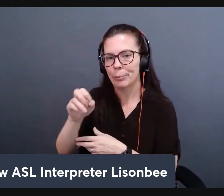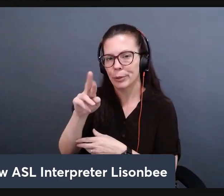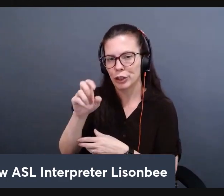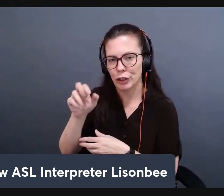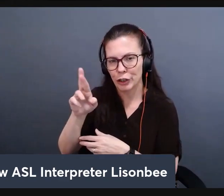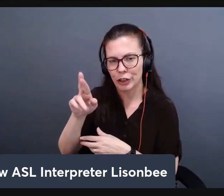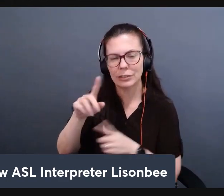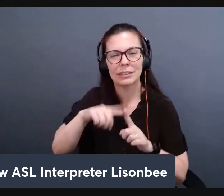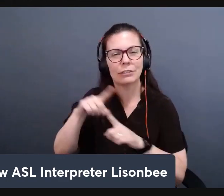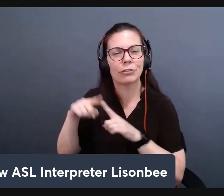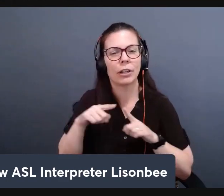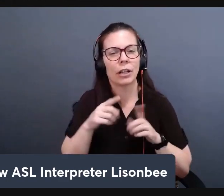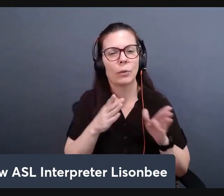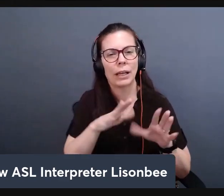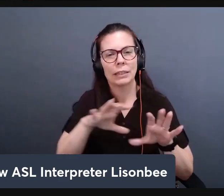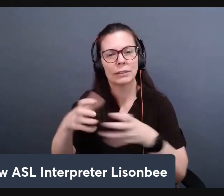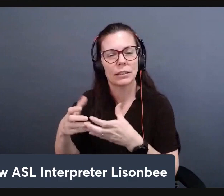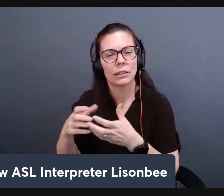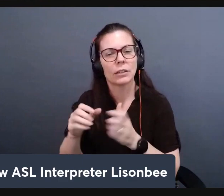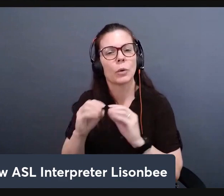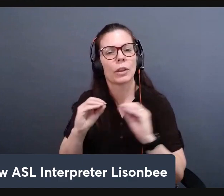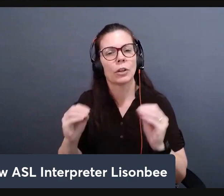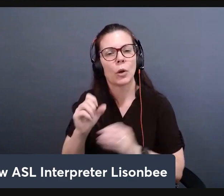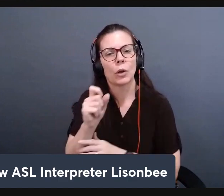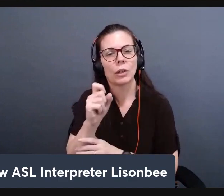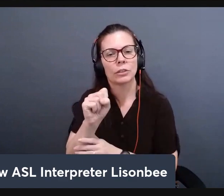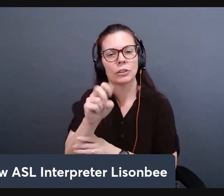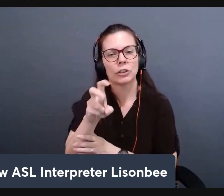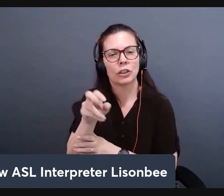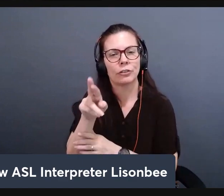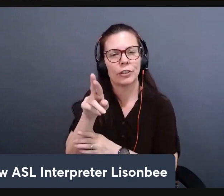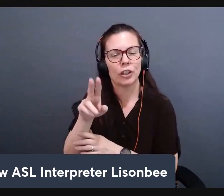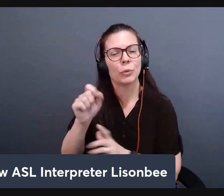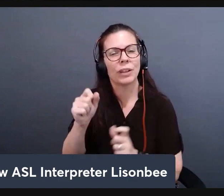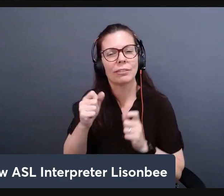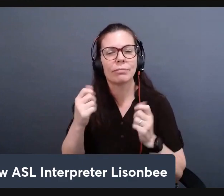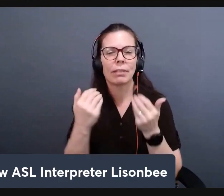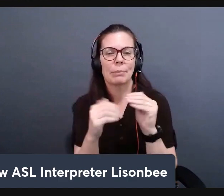to run containers serverlessly with the minimum amount of overhead and management.